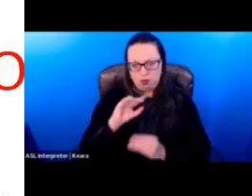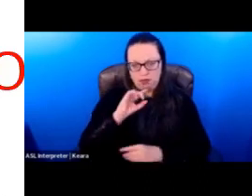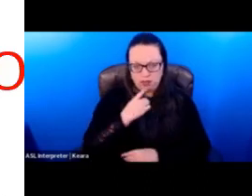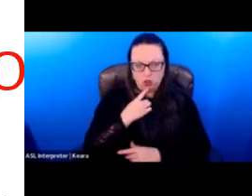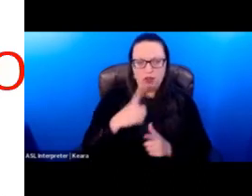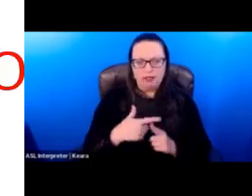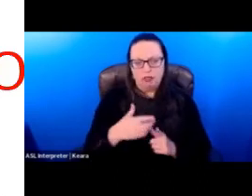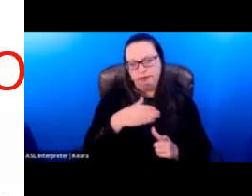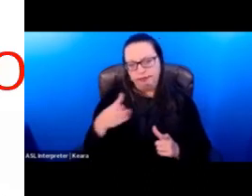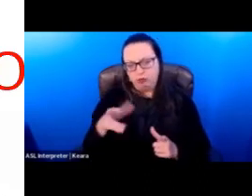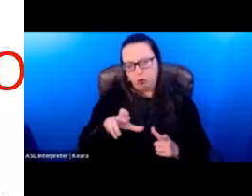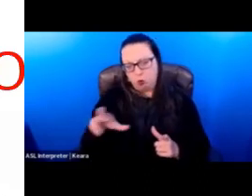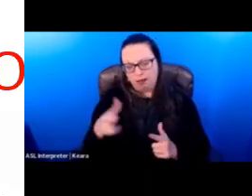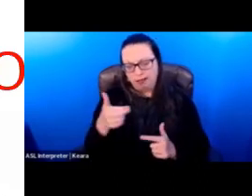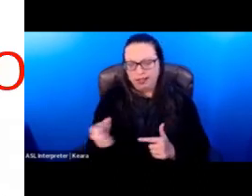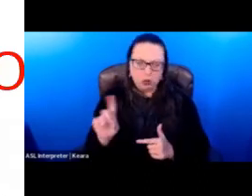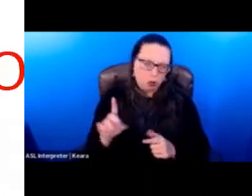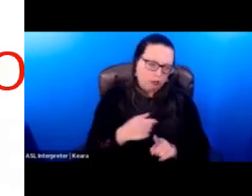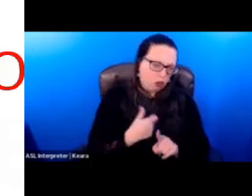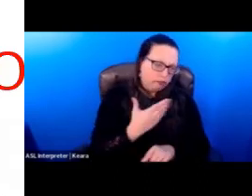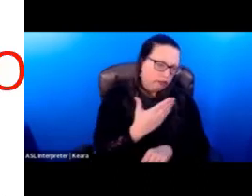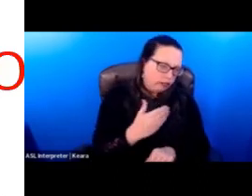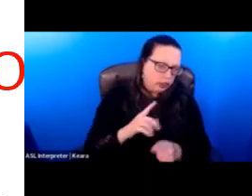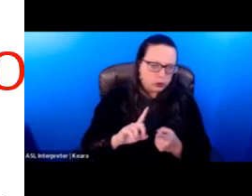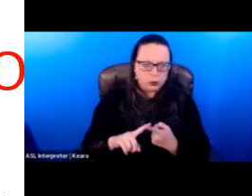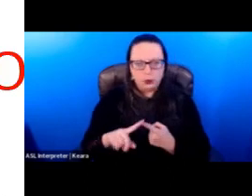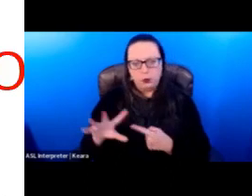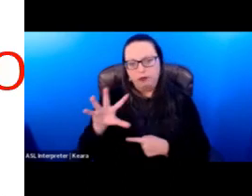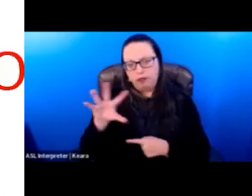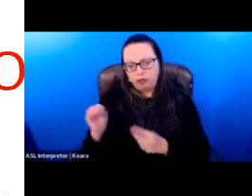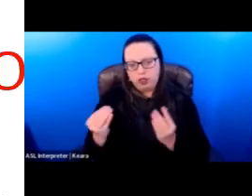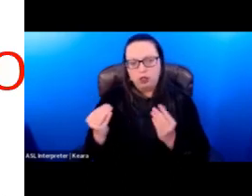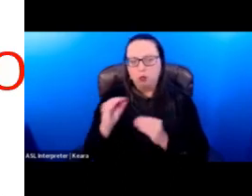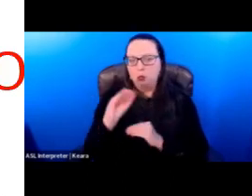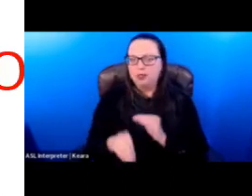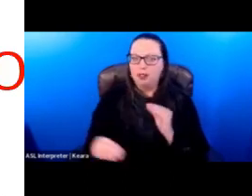the right anywhere from 15 to 50% more likely to need have